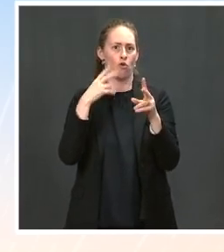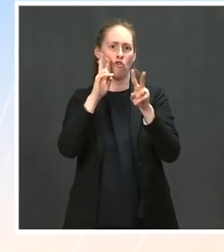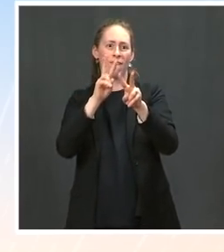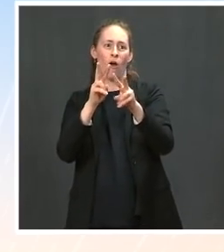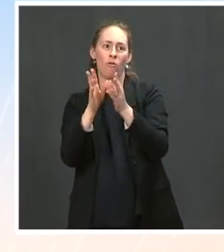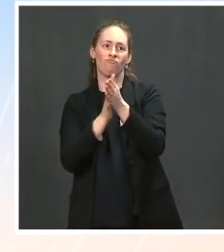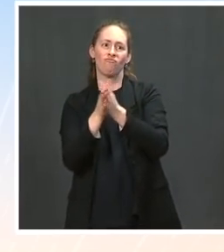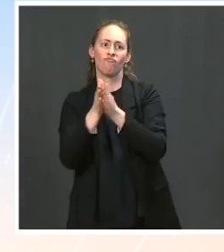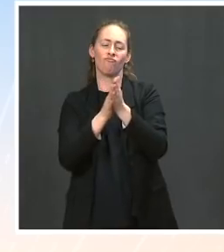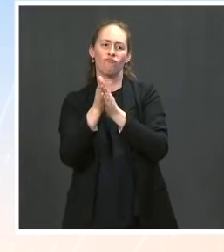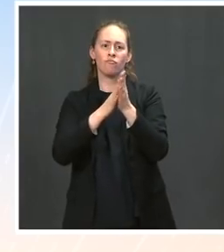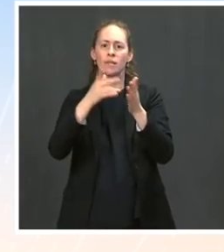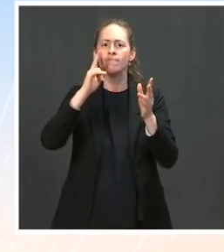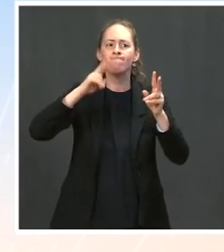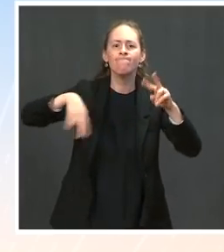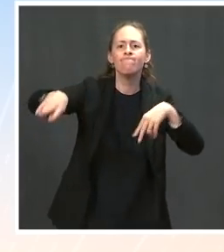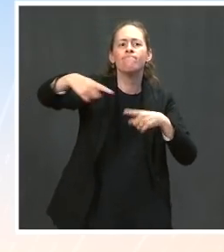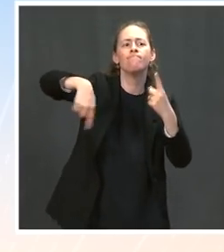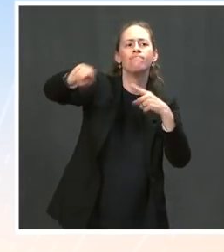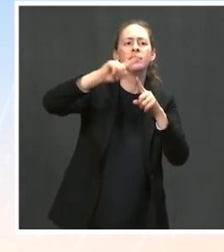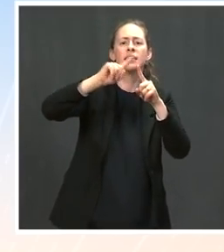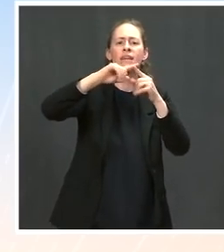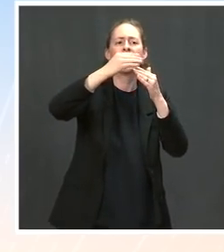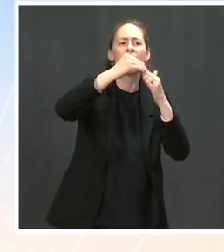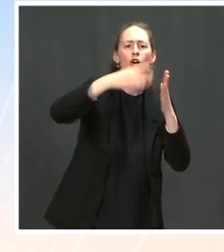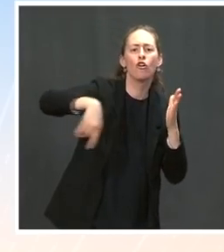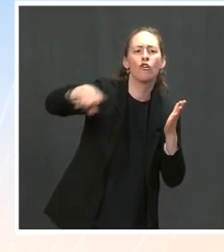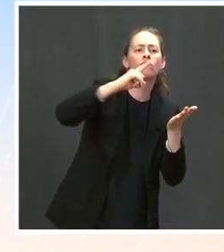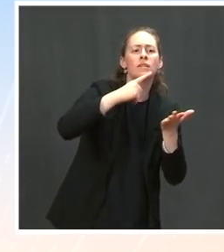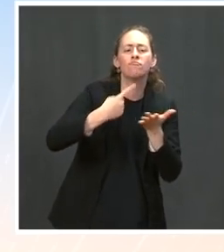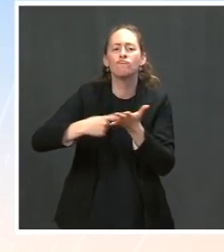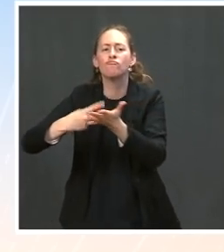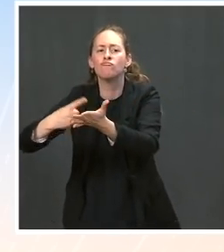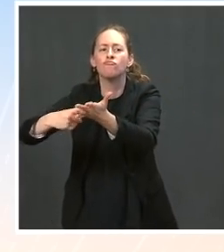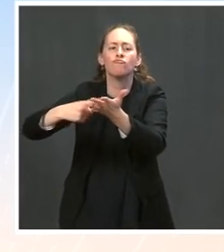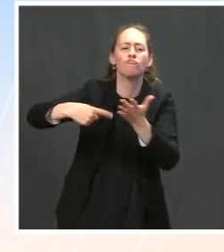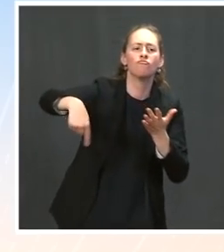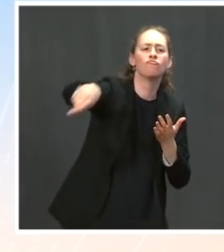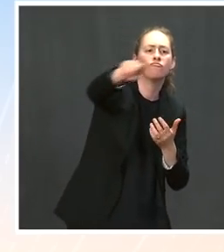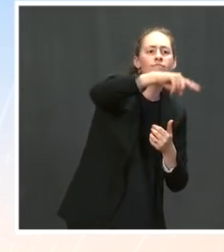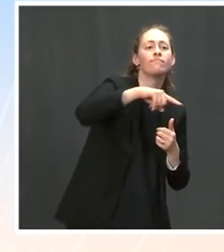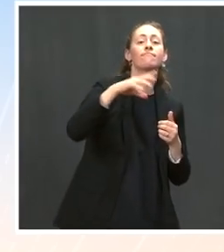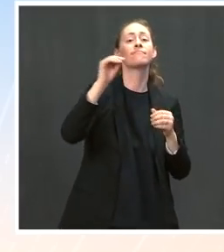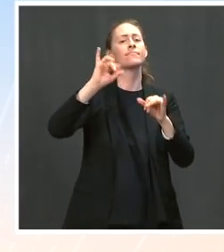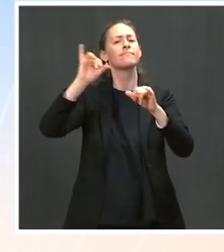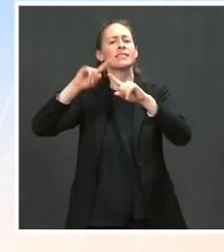and private-sector financing to drive the net-zero transition and to help vulnerable countries cope with climate impacts.